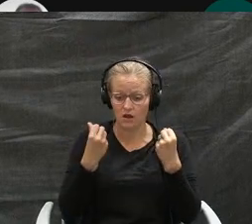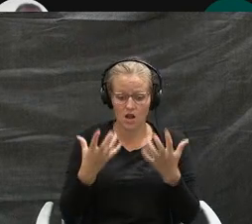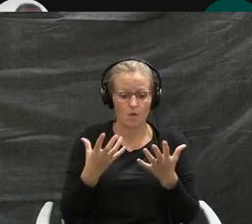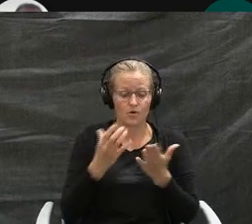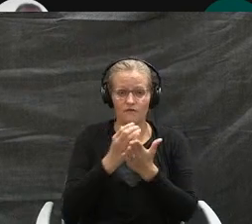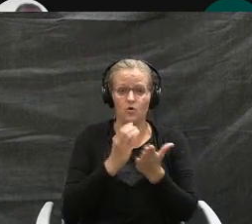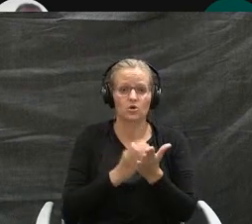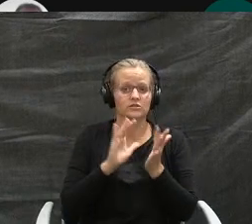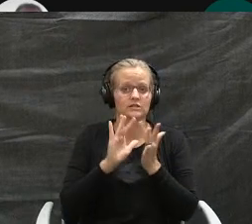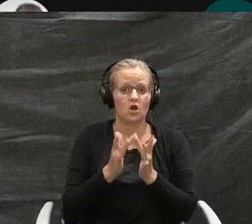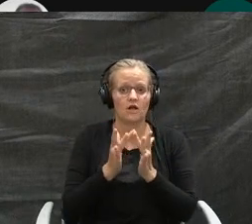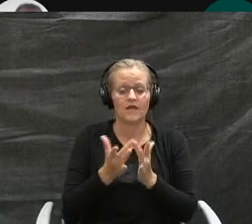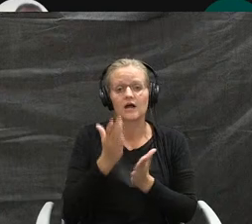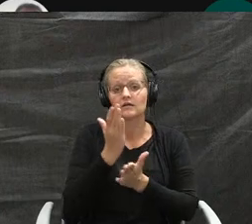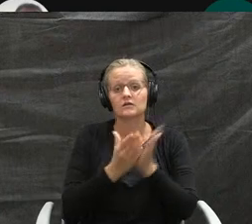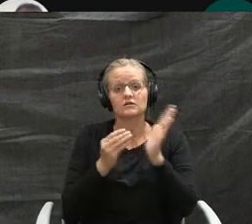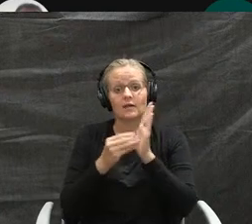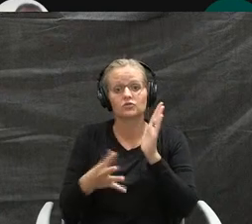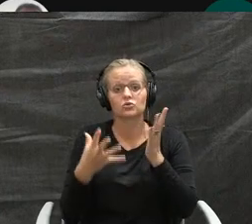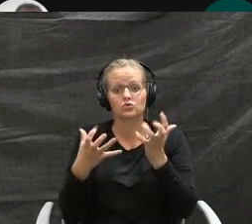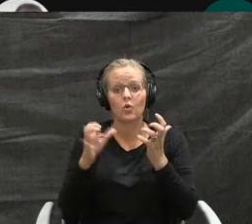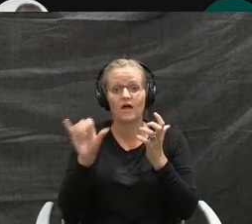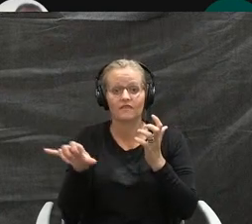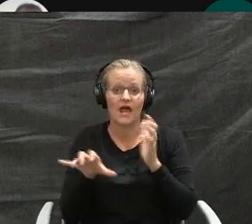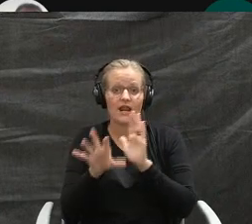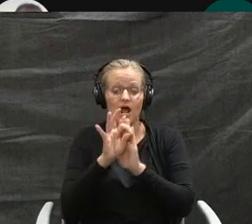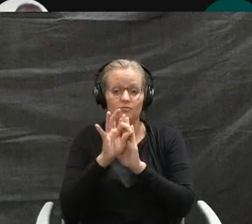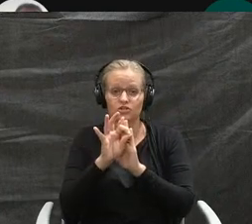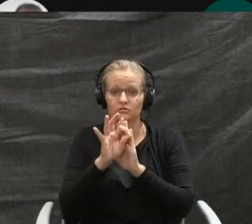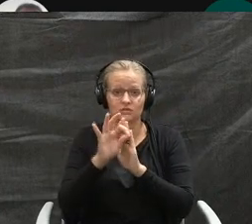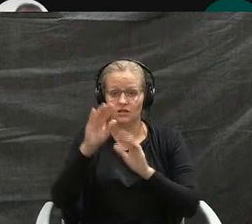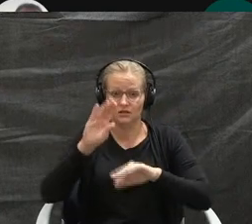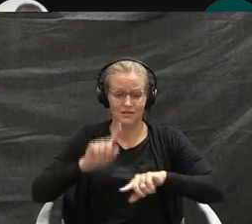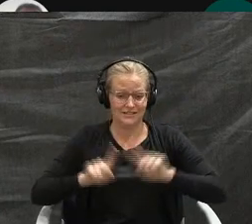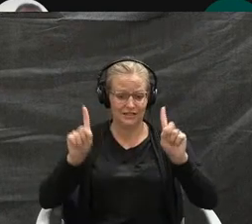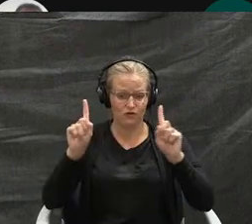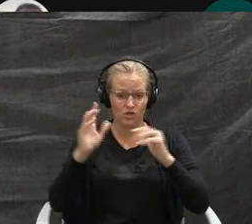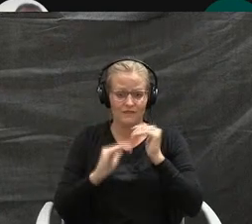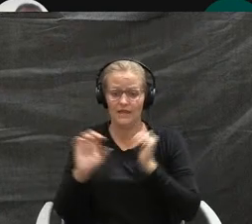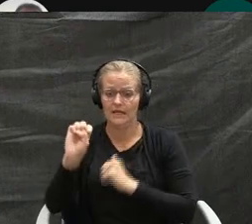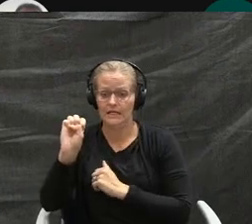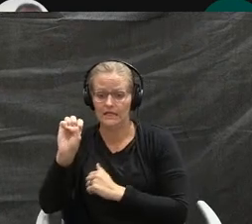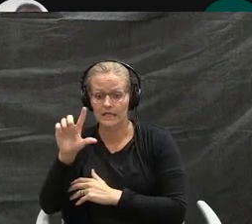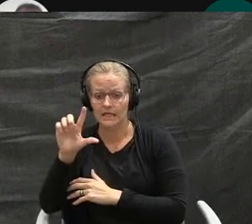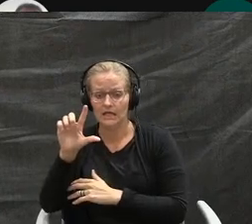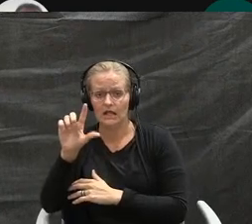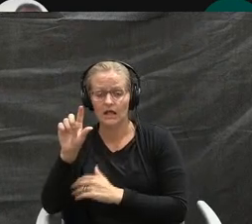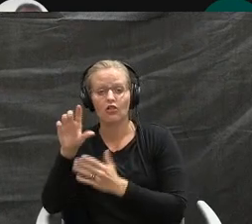there might be students that might want that option different than what we would consider. E. Learning Research is another